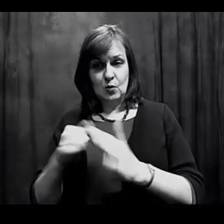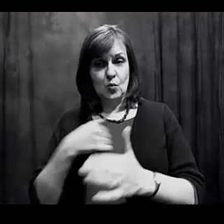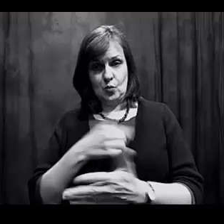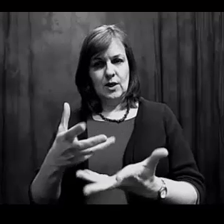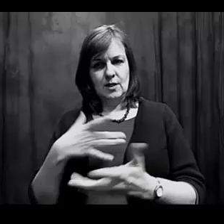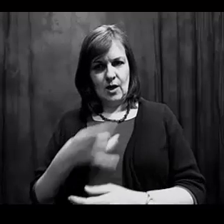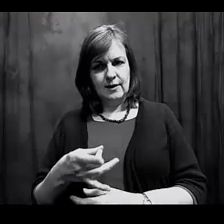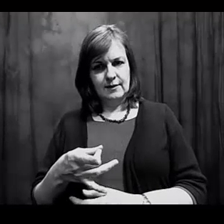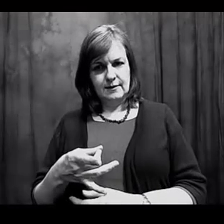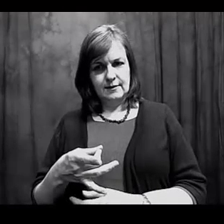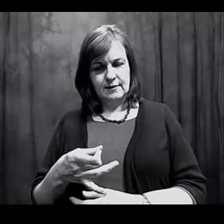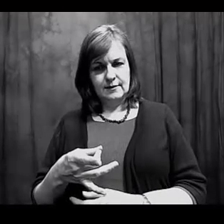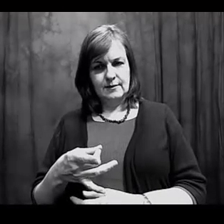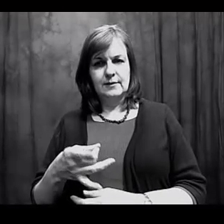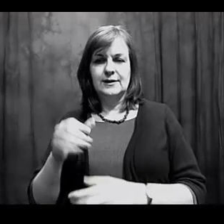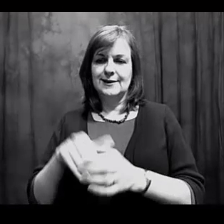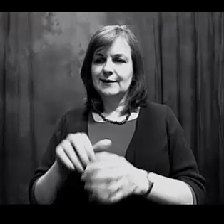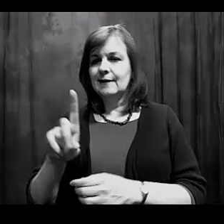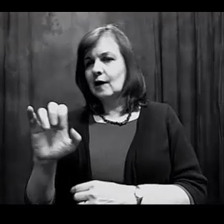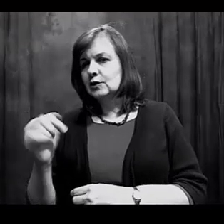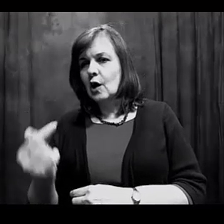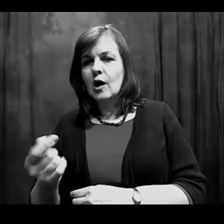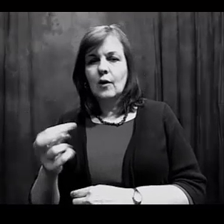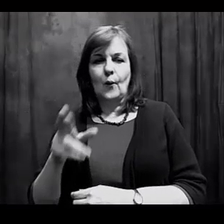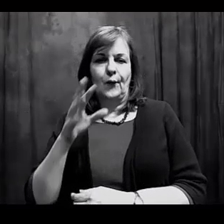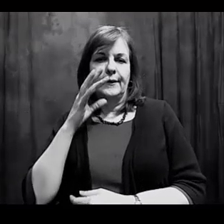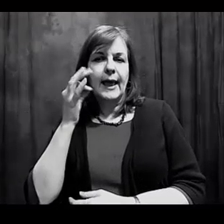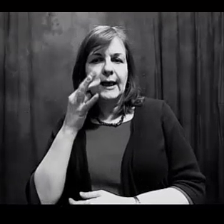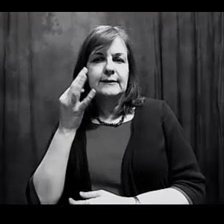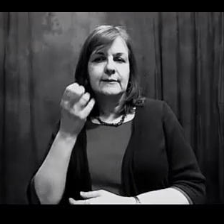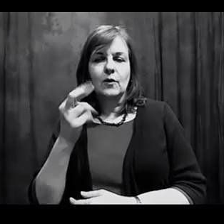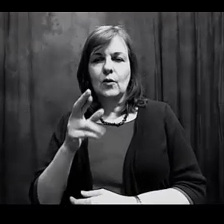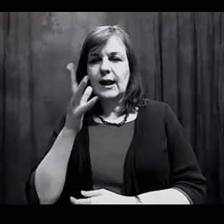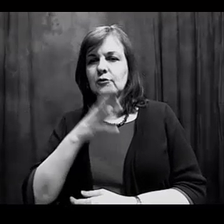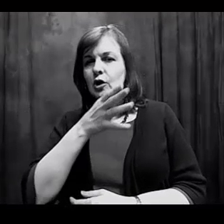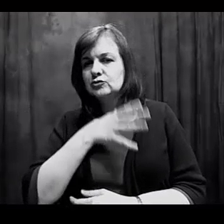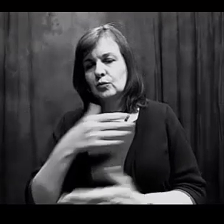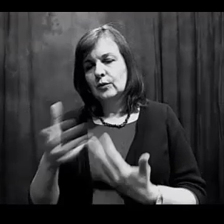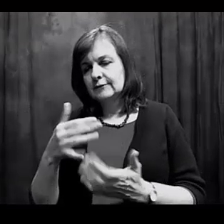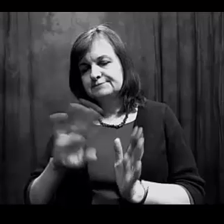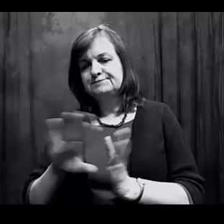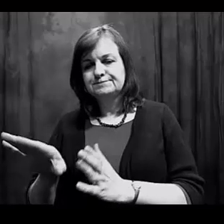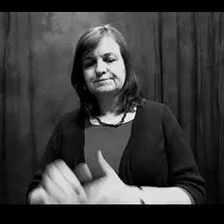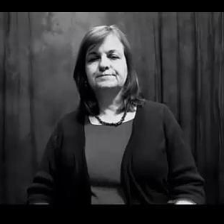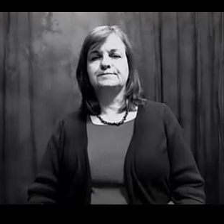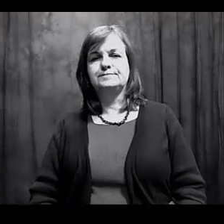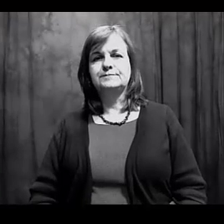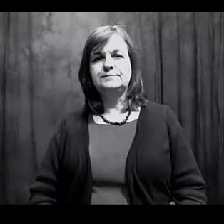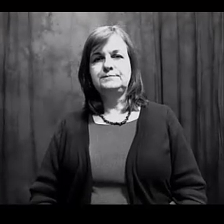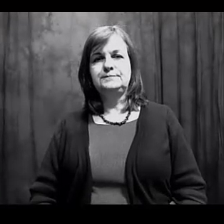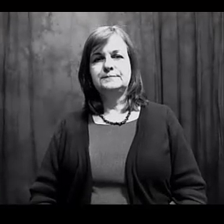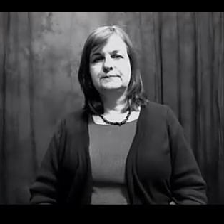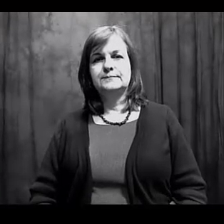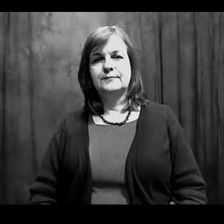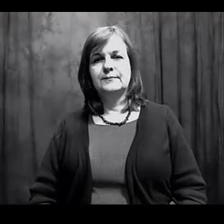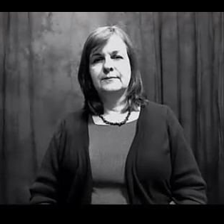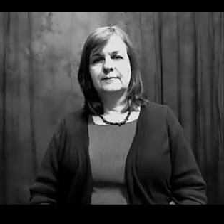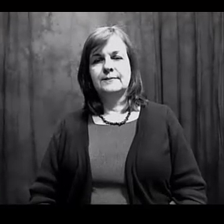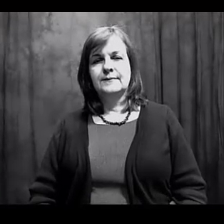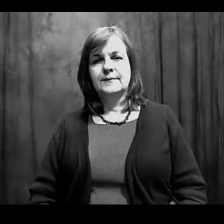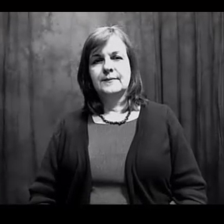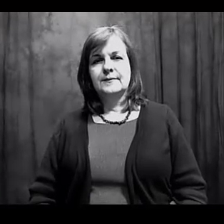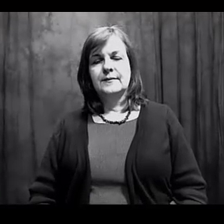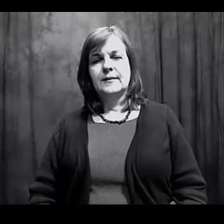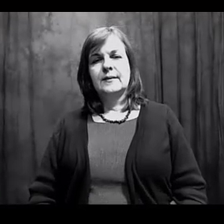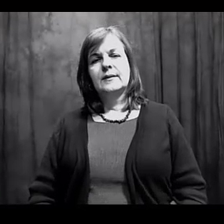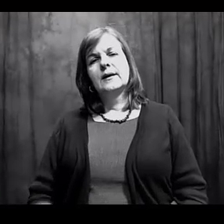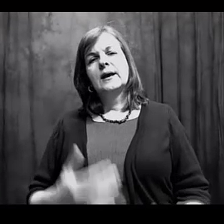in these breeds but this is all a result of artificial selection -- so artificial selection remember is selection by humans